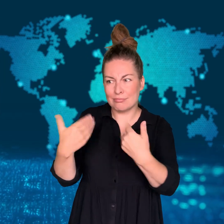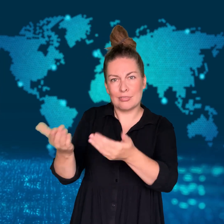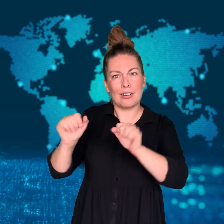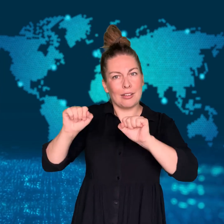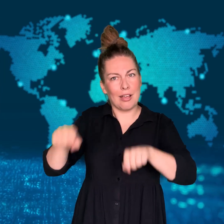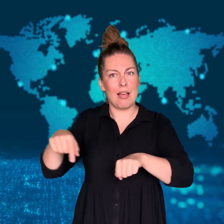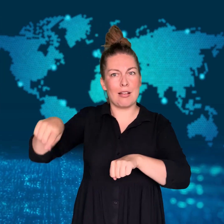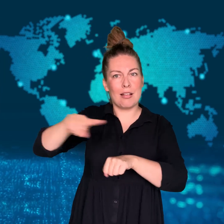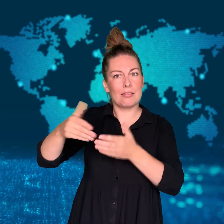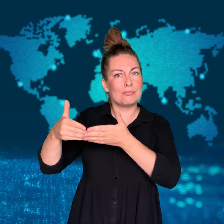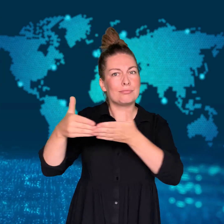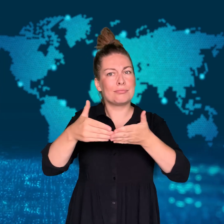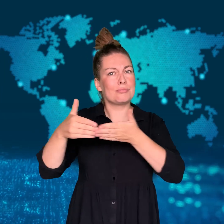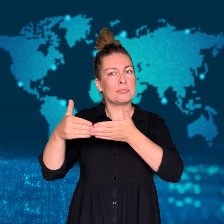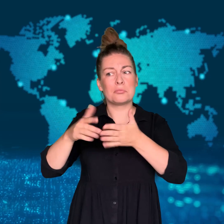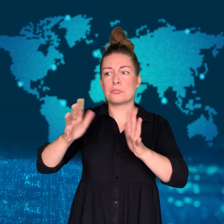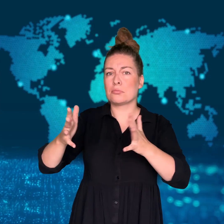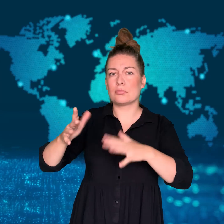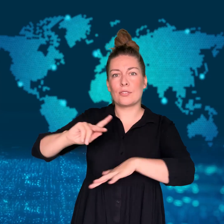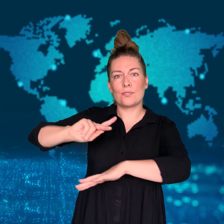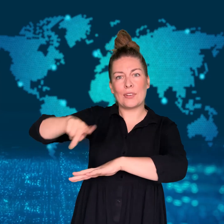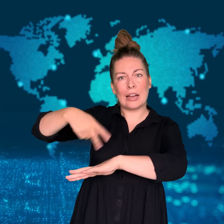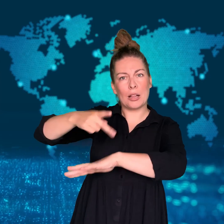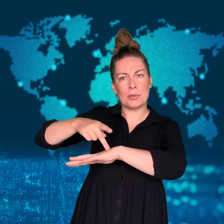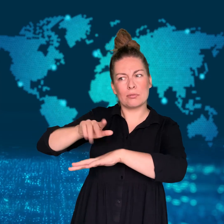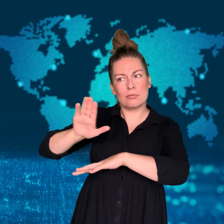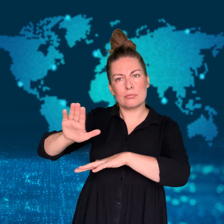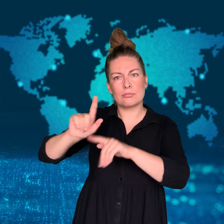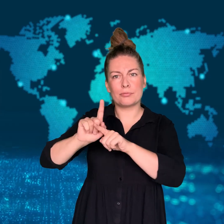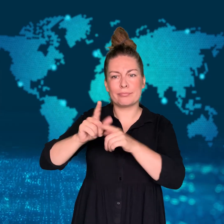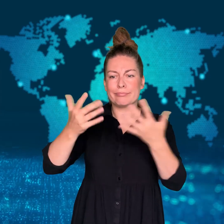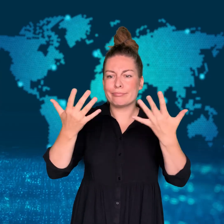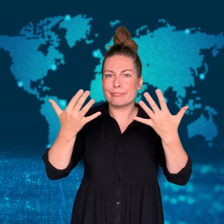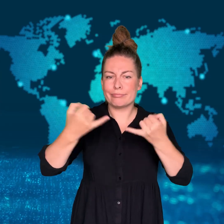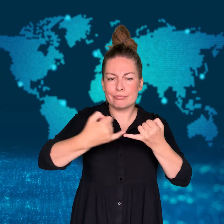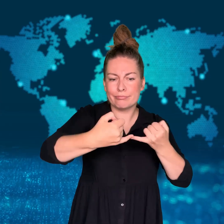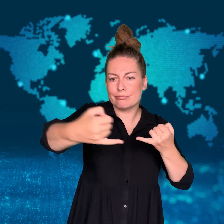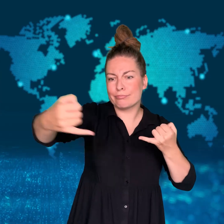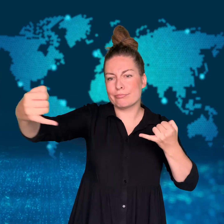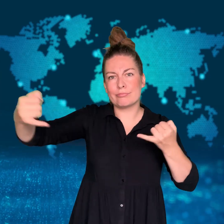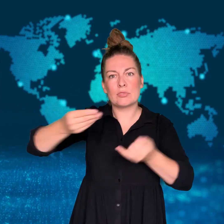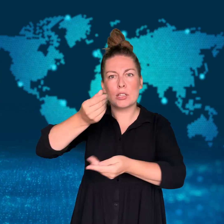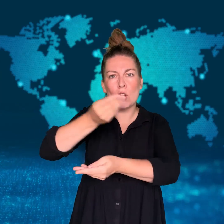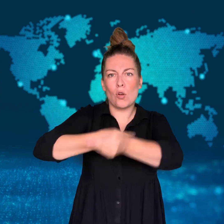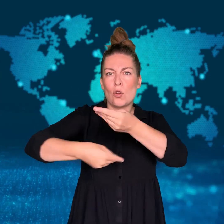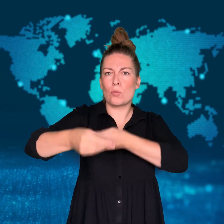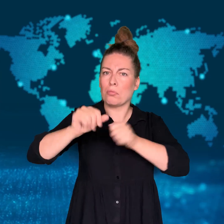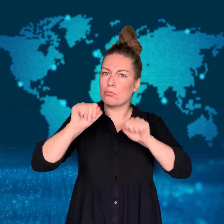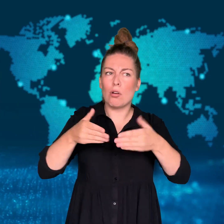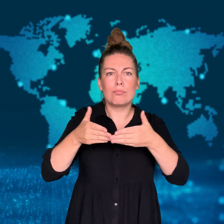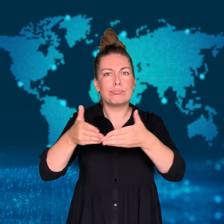370-kilometer economic zone.